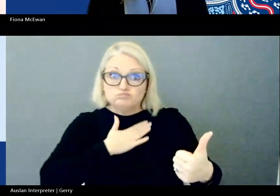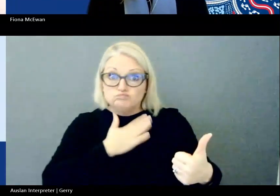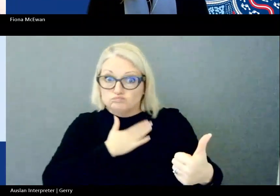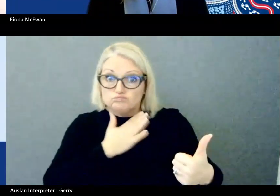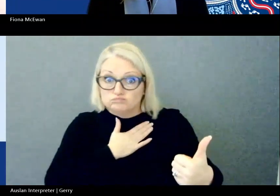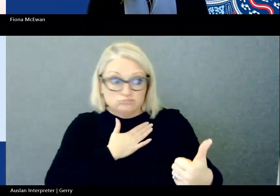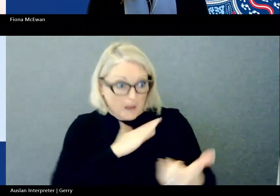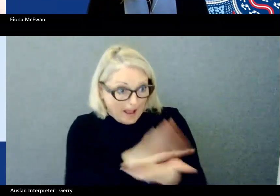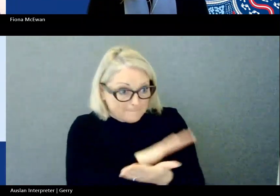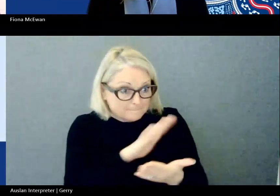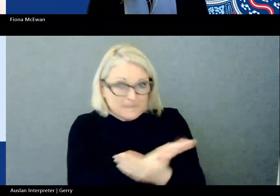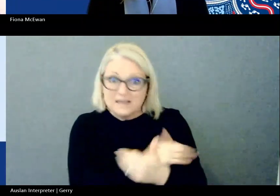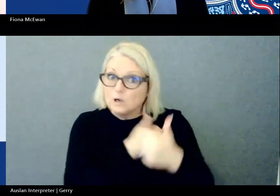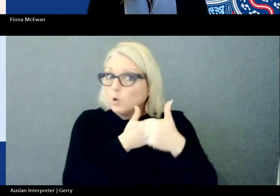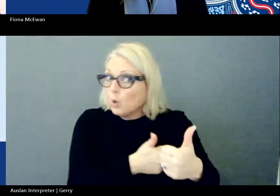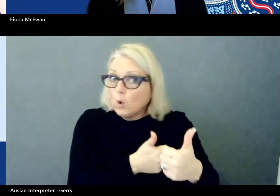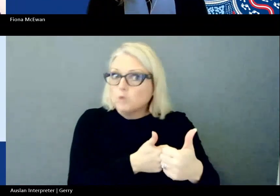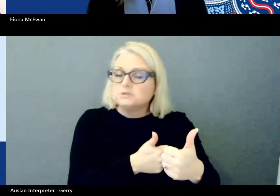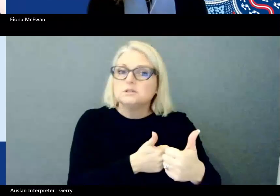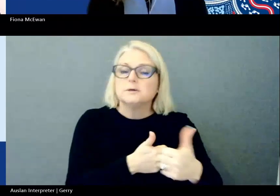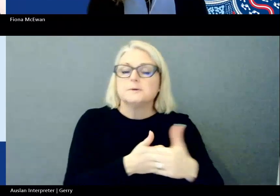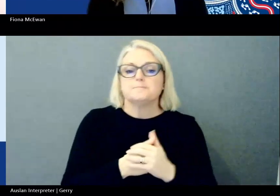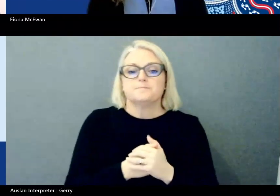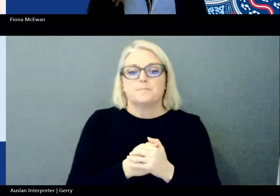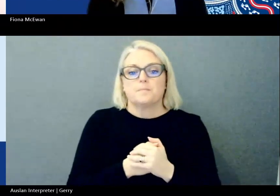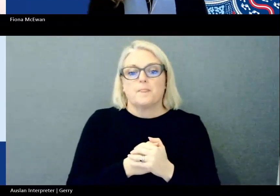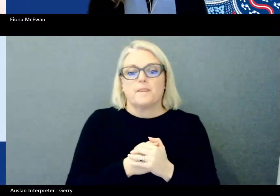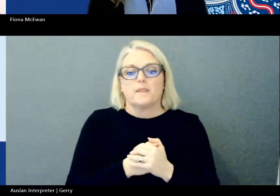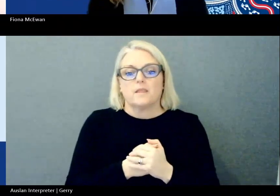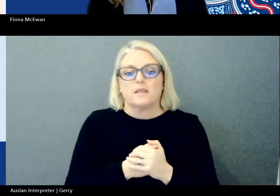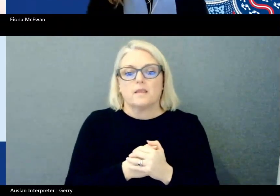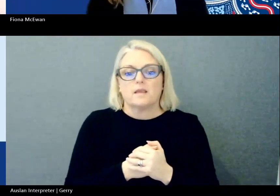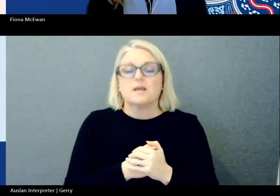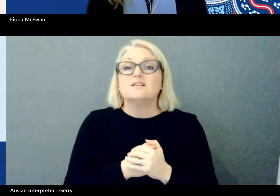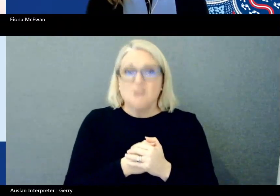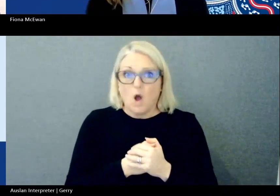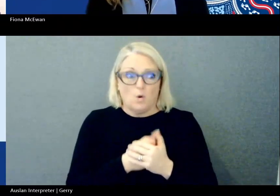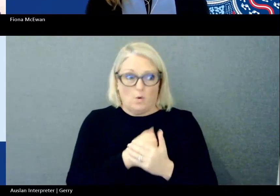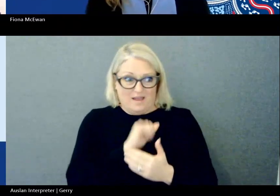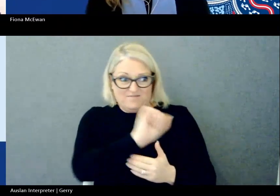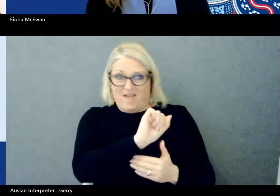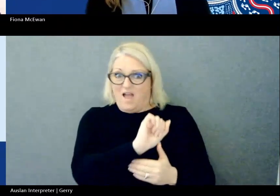cutting through as much as possible of that to go, "What is the actual experience of the person?